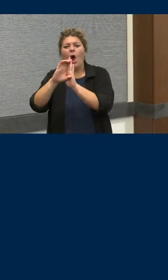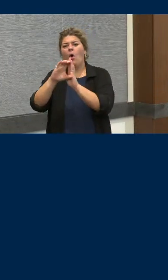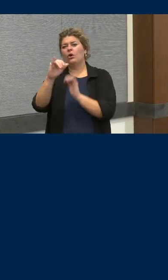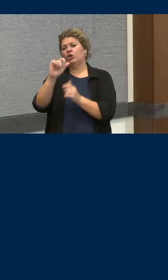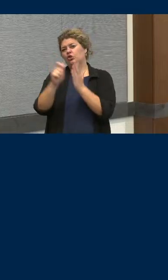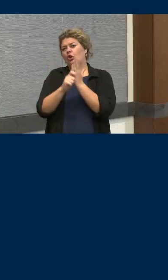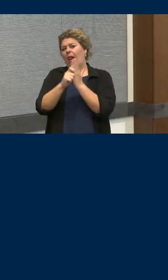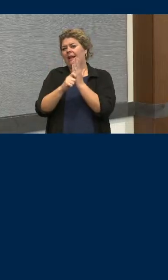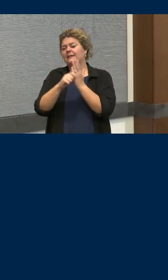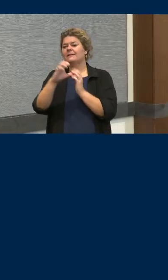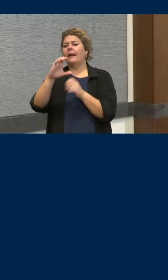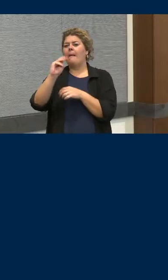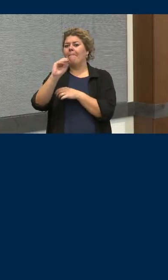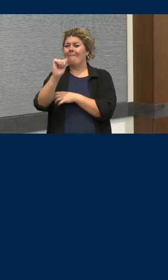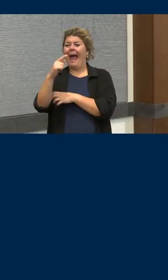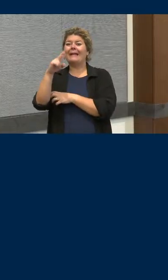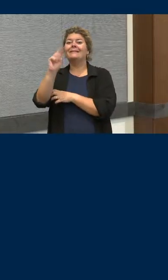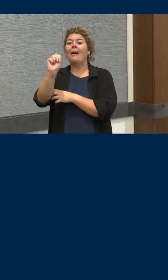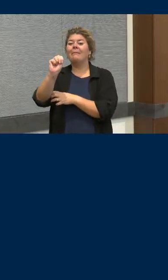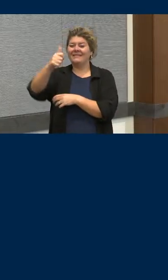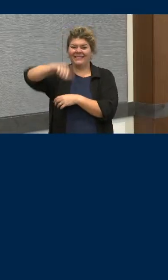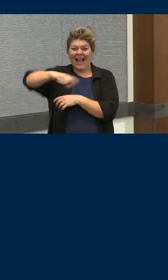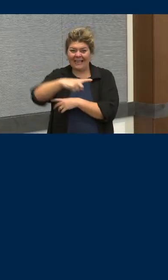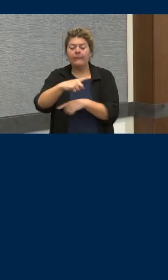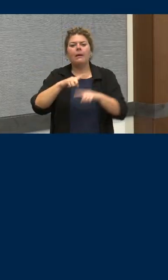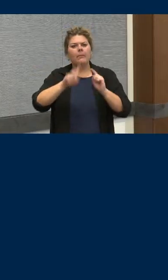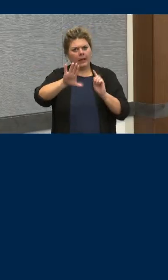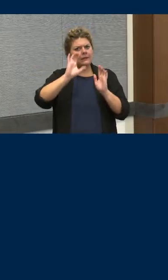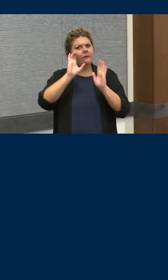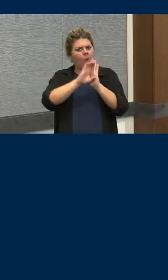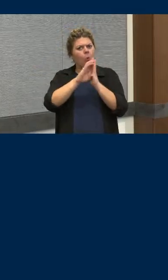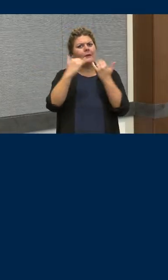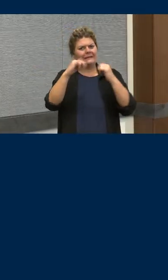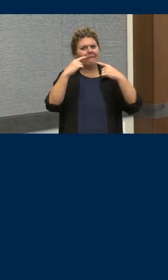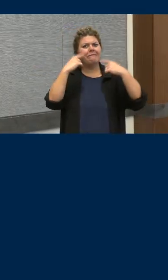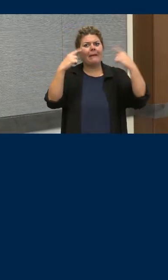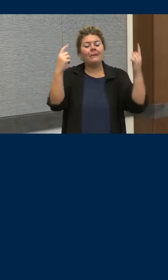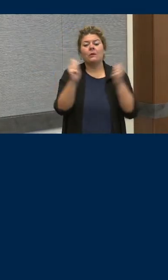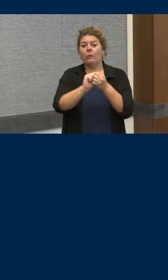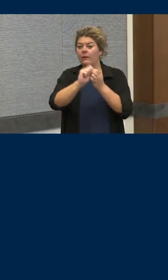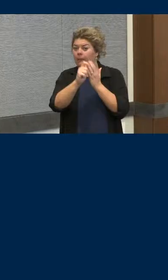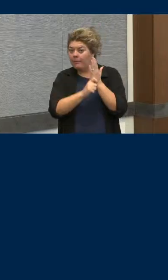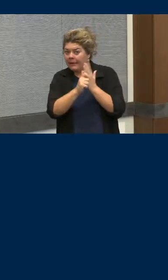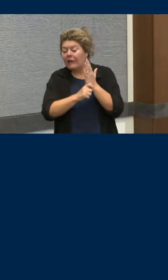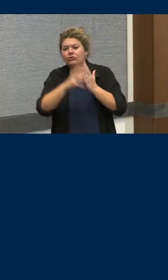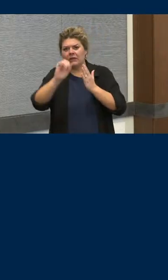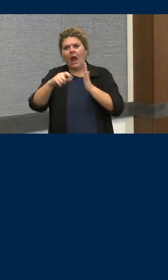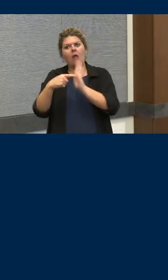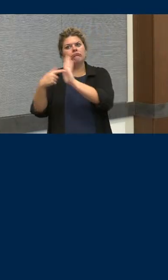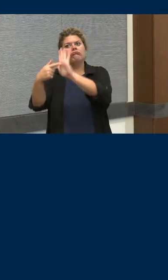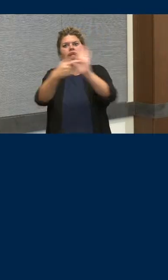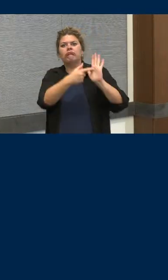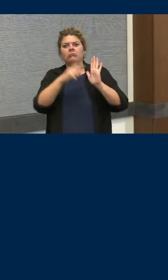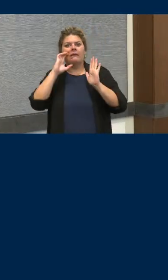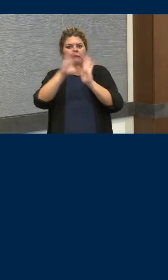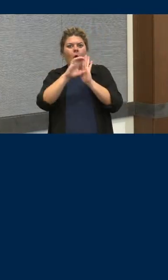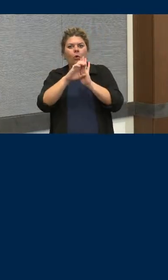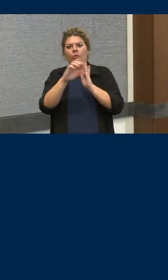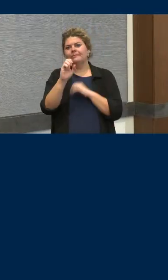Achieved recognition, in both